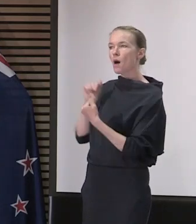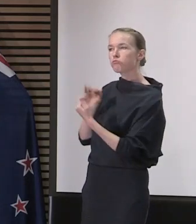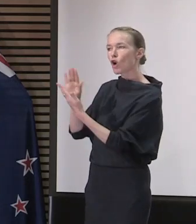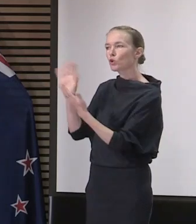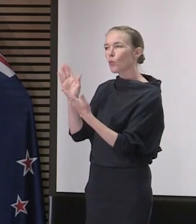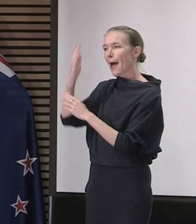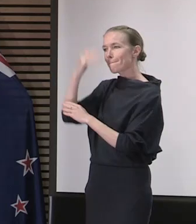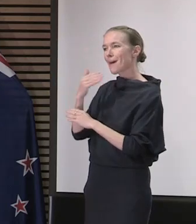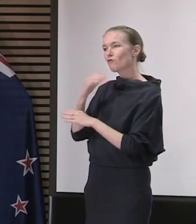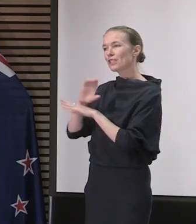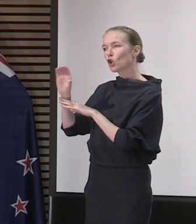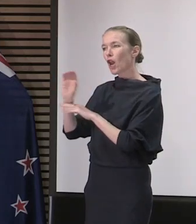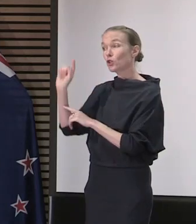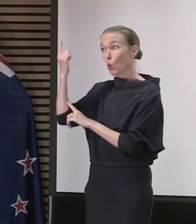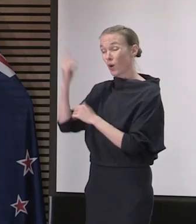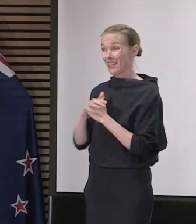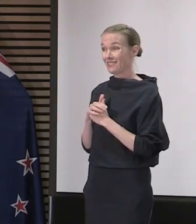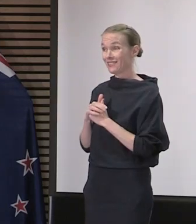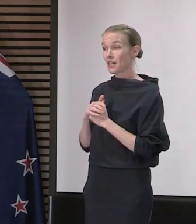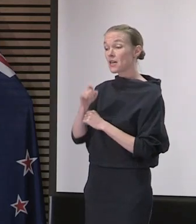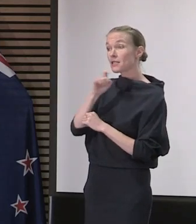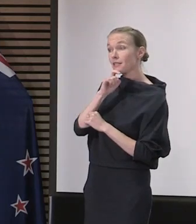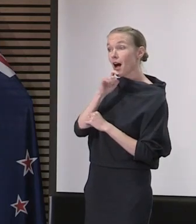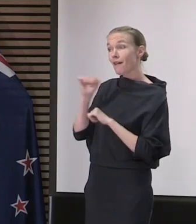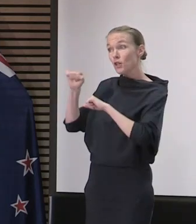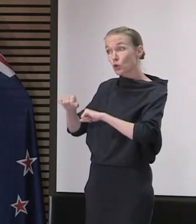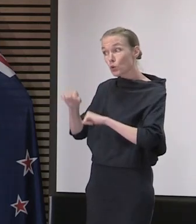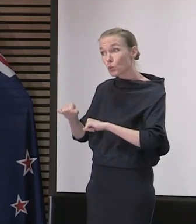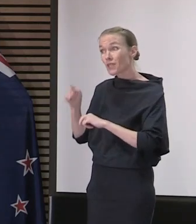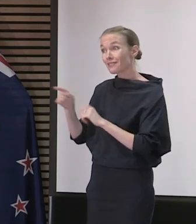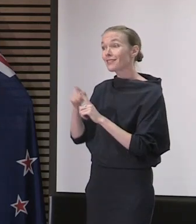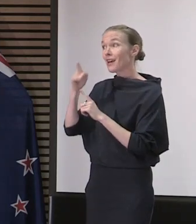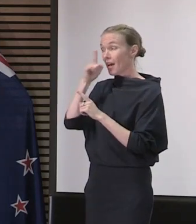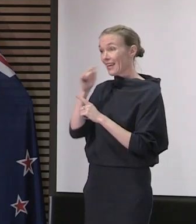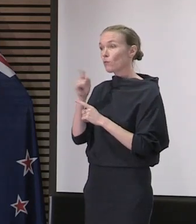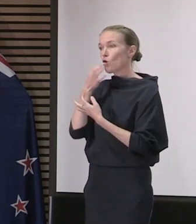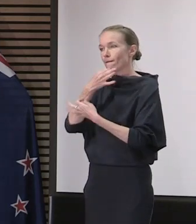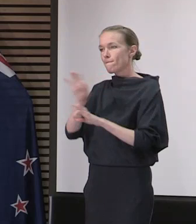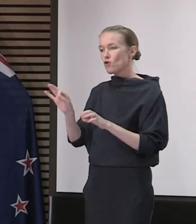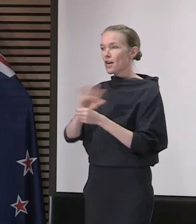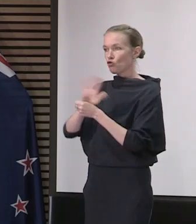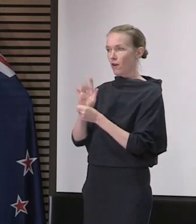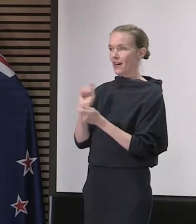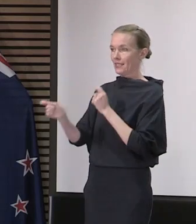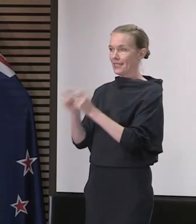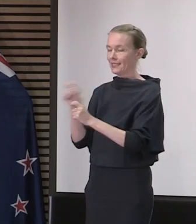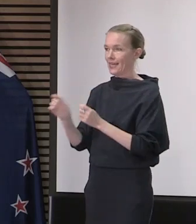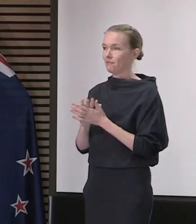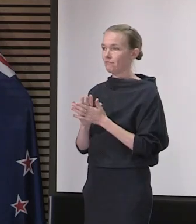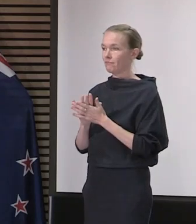and staff at Auckland public Marist College. The staff and student will be offered the opportunity to undergo free